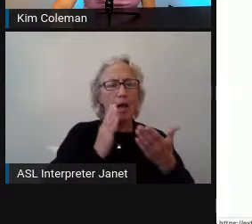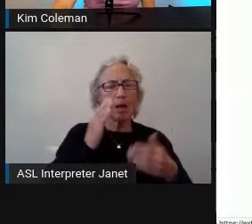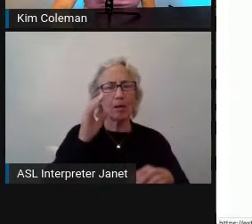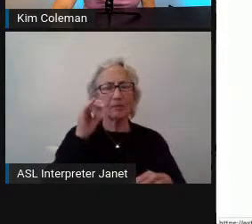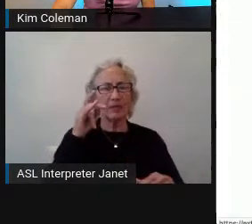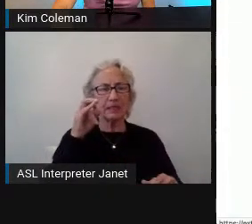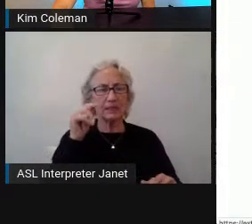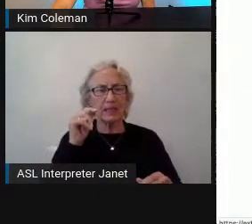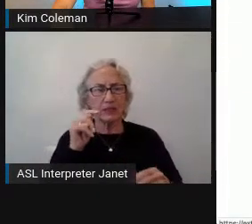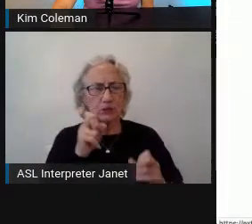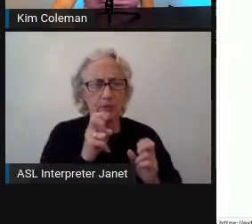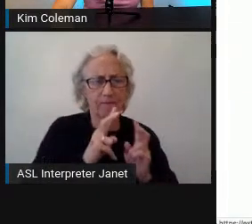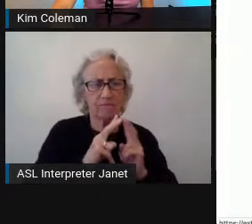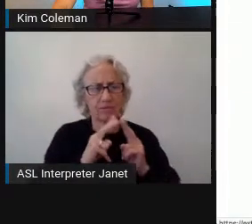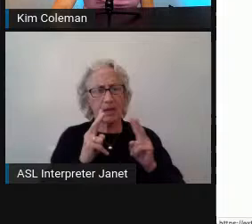But the problem with this is that some of them